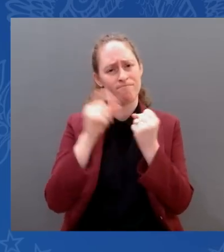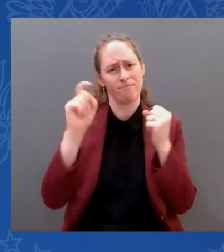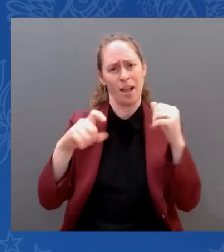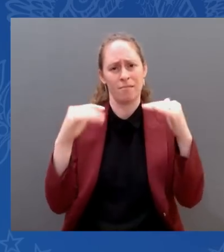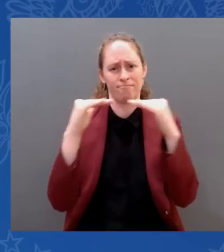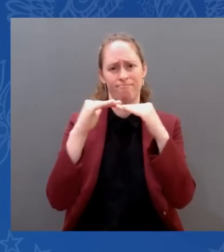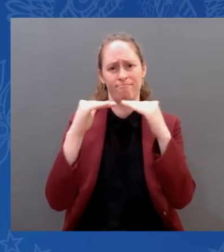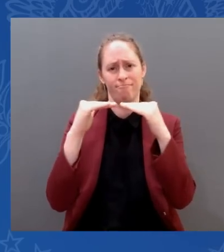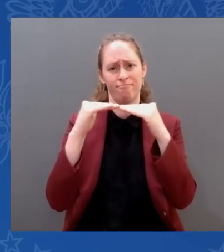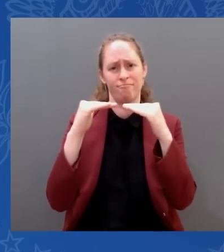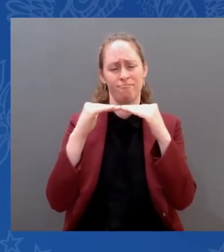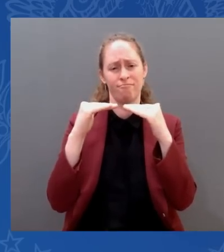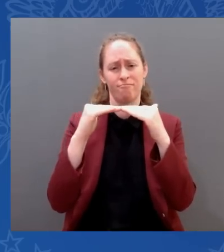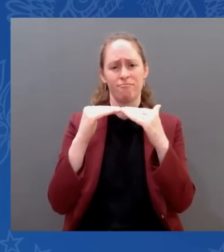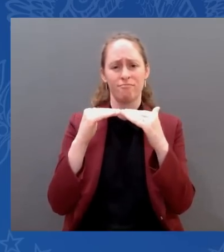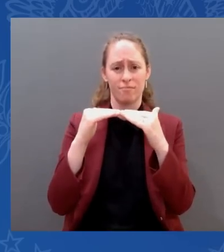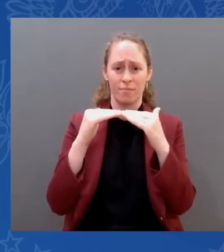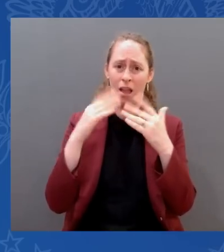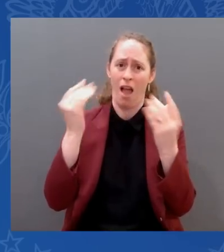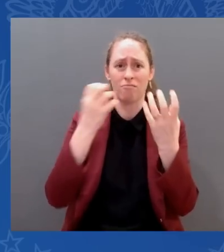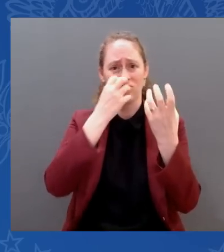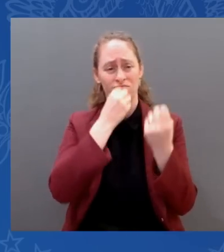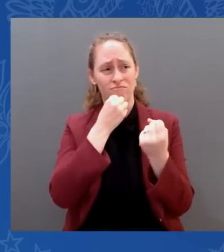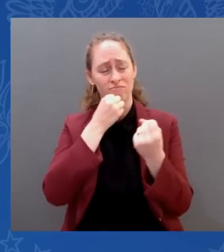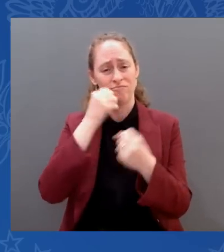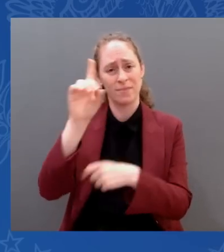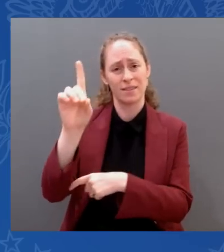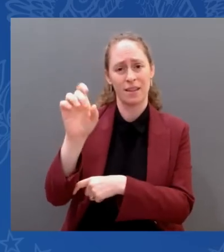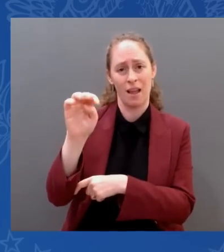Without further ado, it is my distinct honor